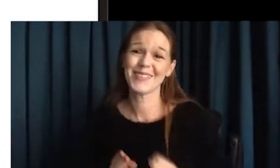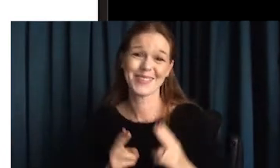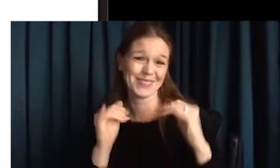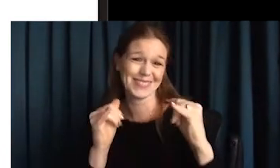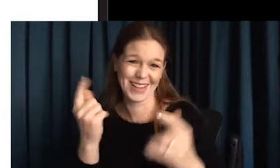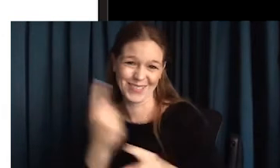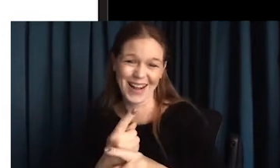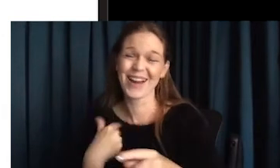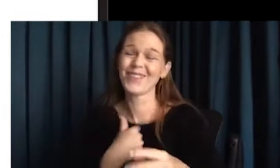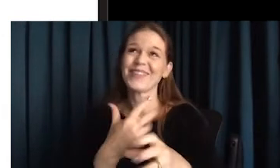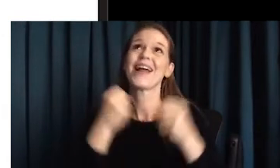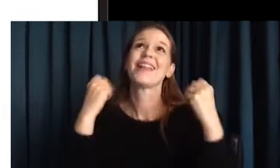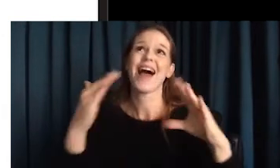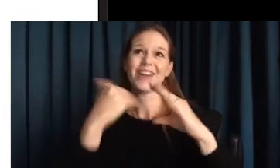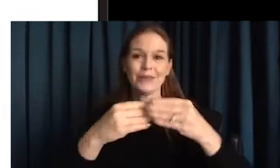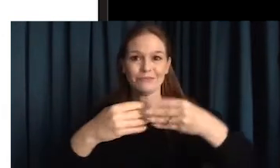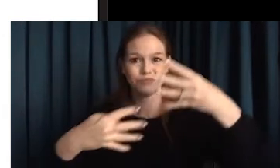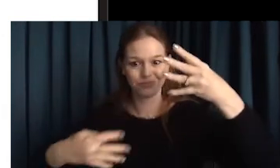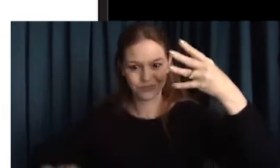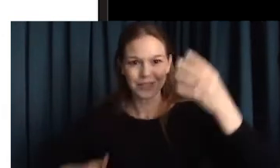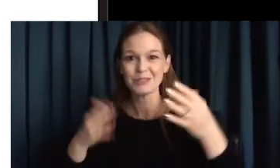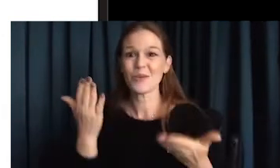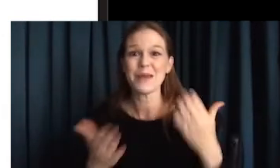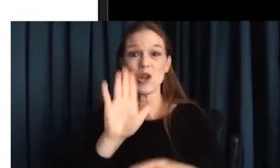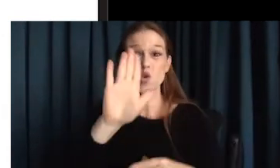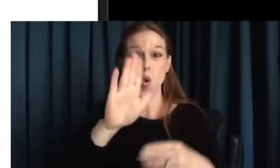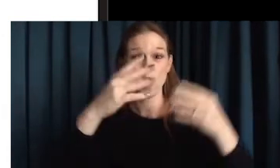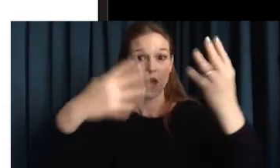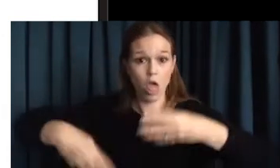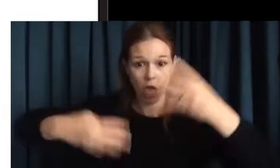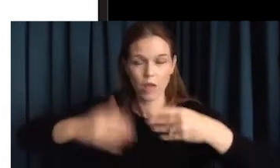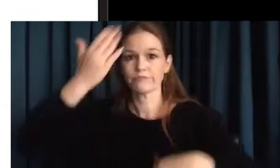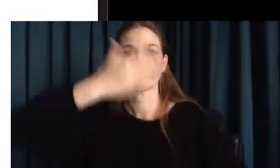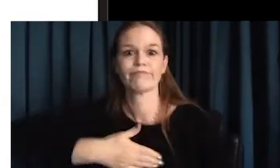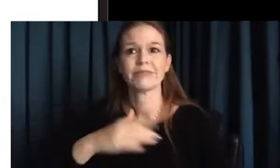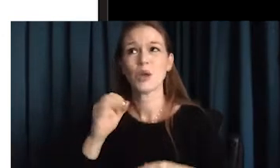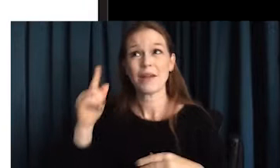So it's absolutely appropriate to follow up after 48 hours if you haven't received a response.